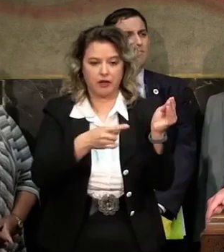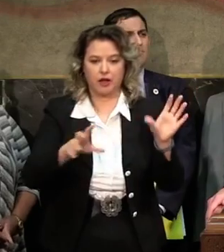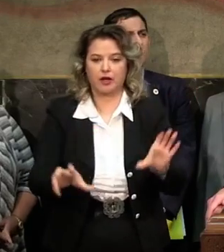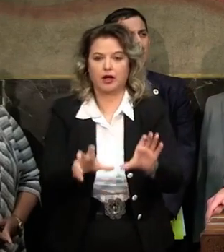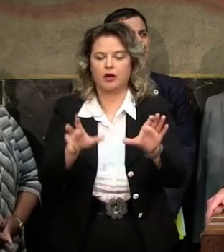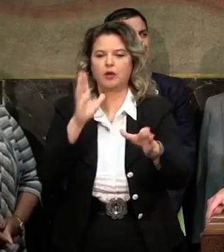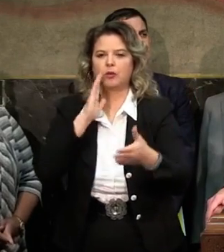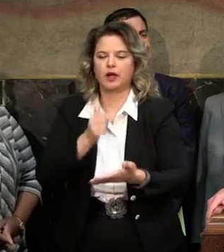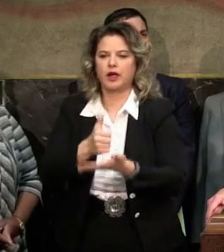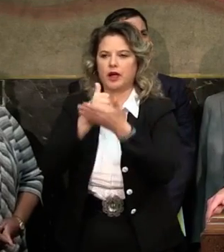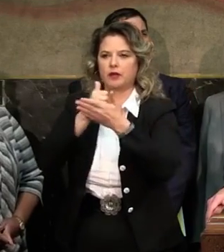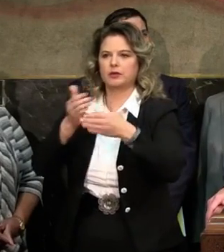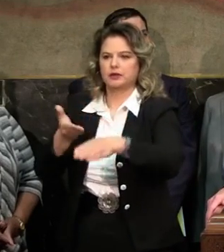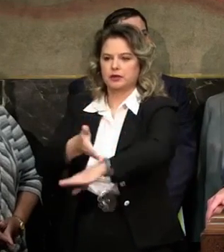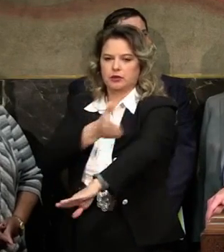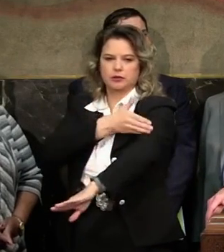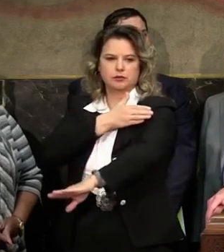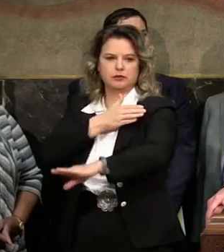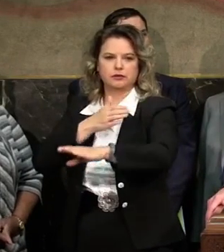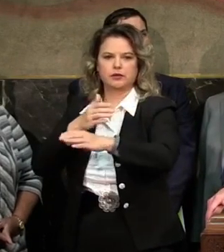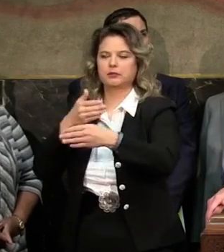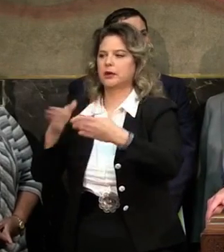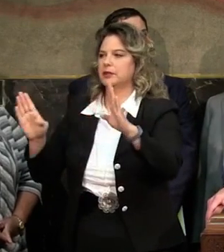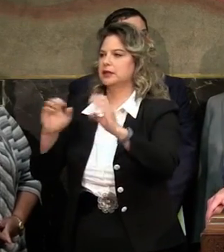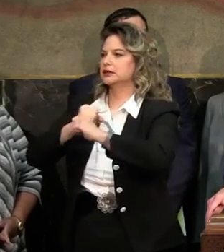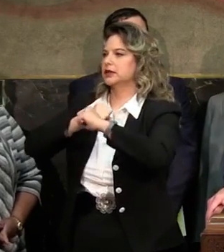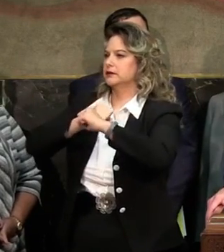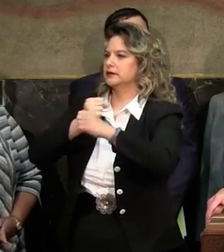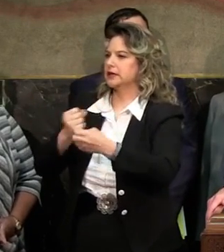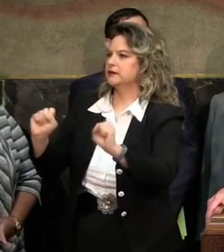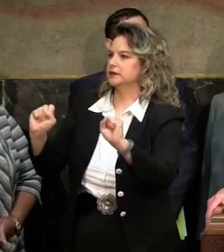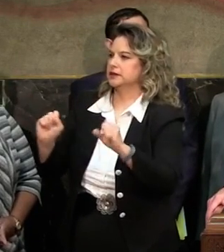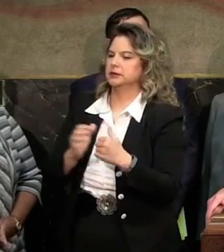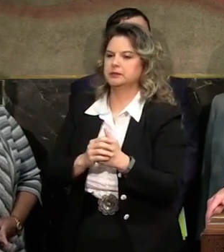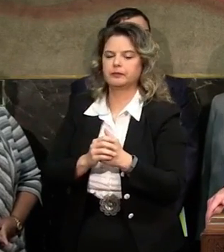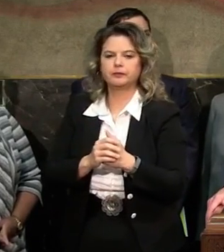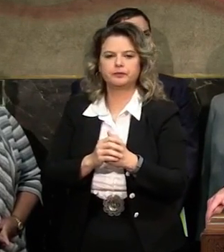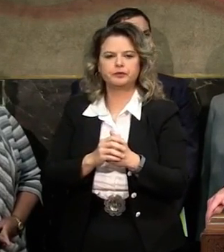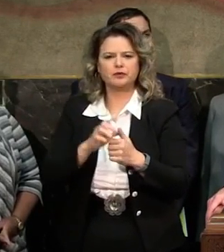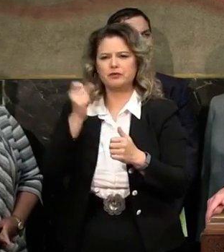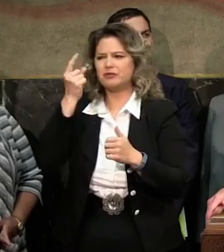taxpayer spending and I would say with that the recidivism is so important for